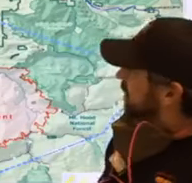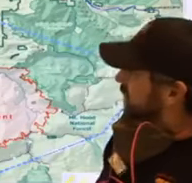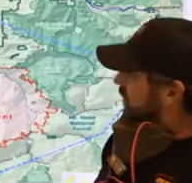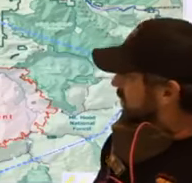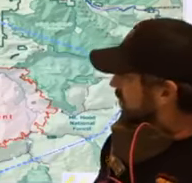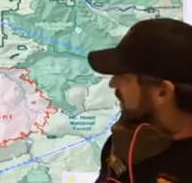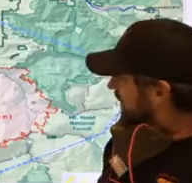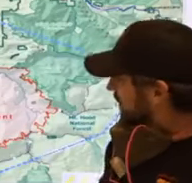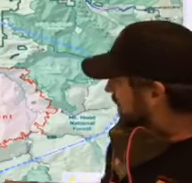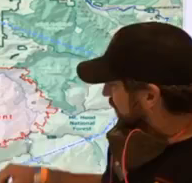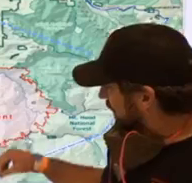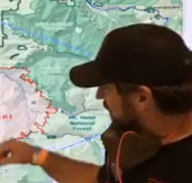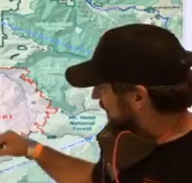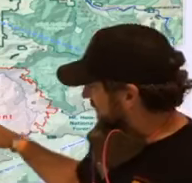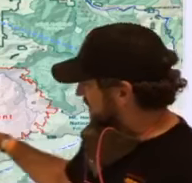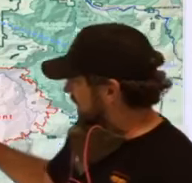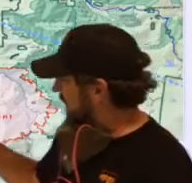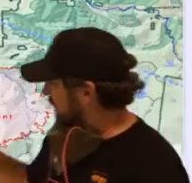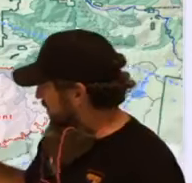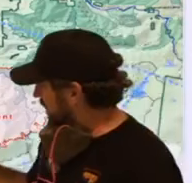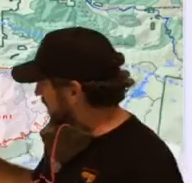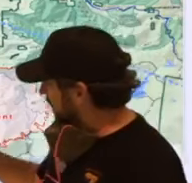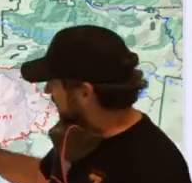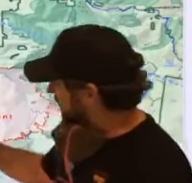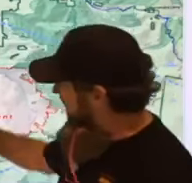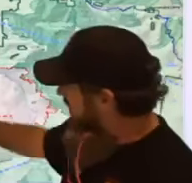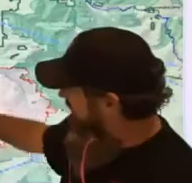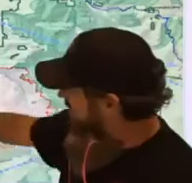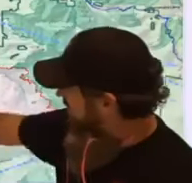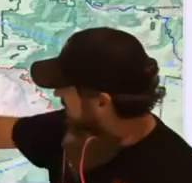so i want to give a couple updates uh really on the south